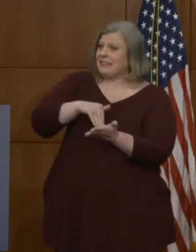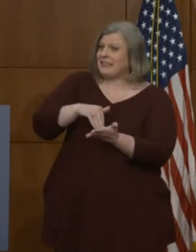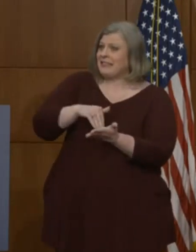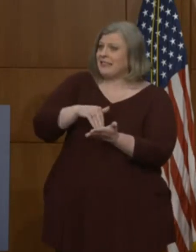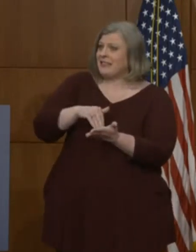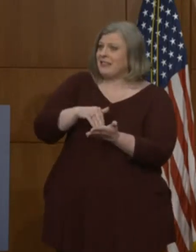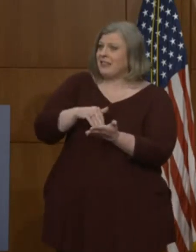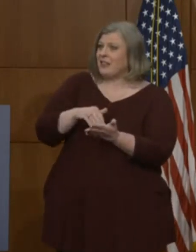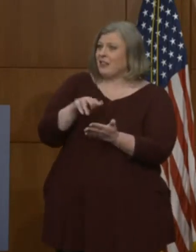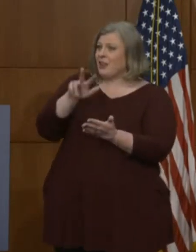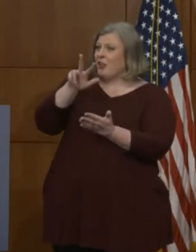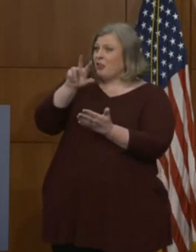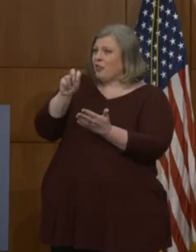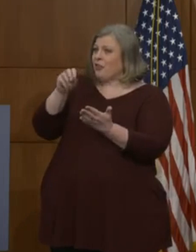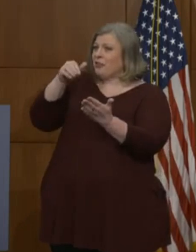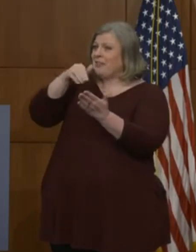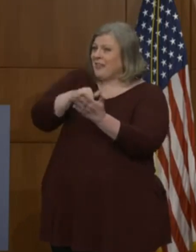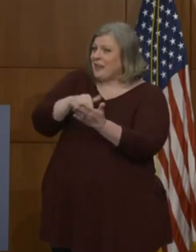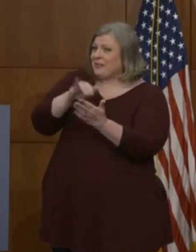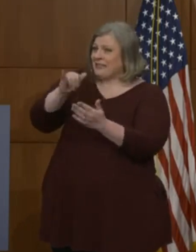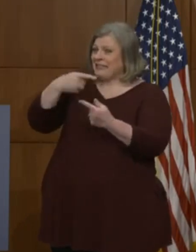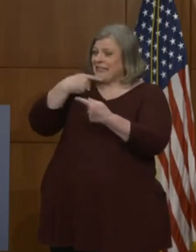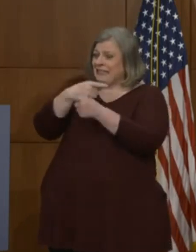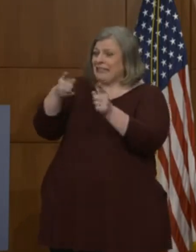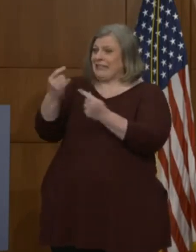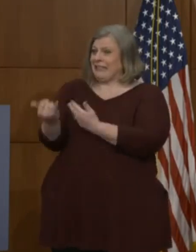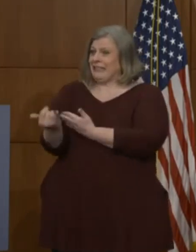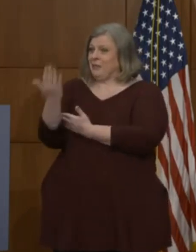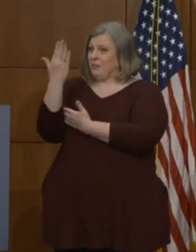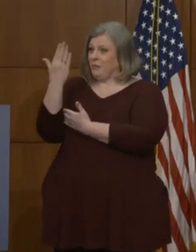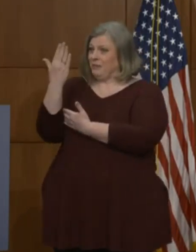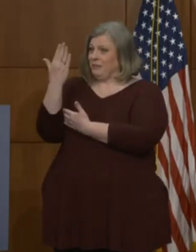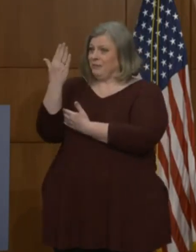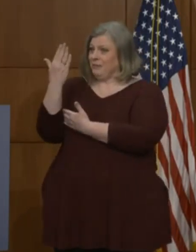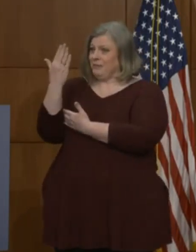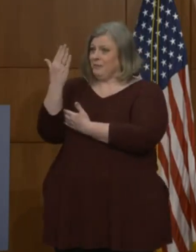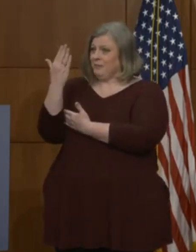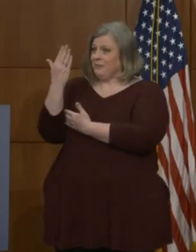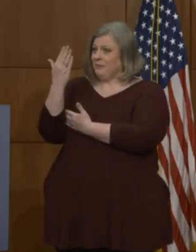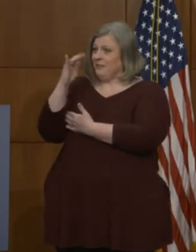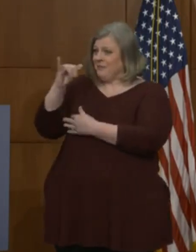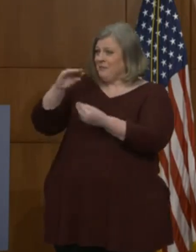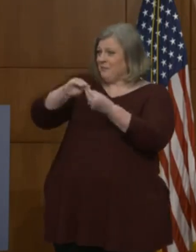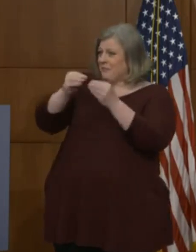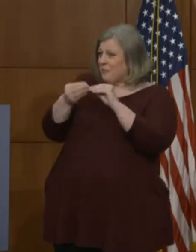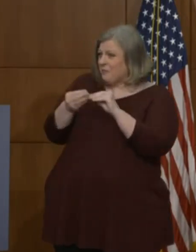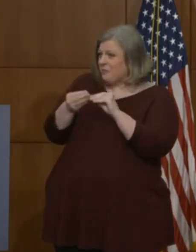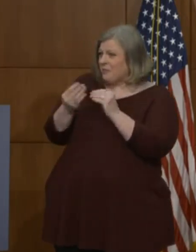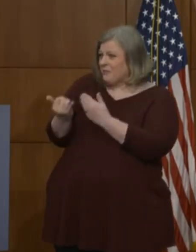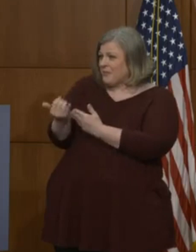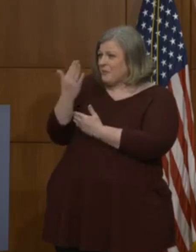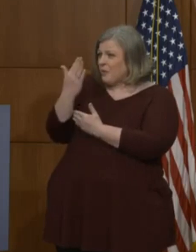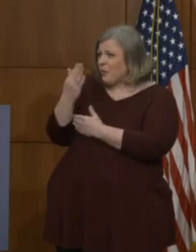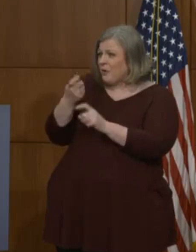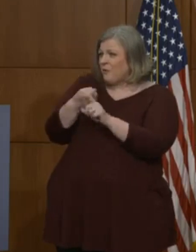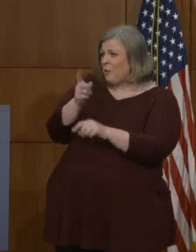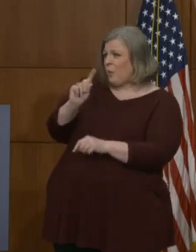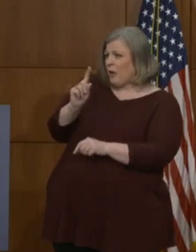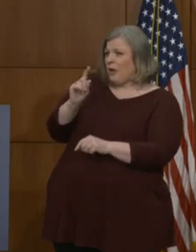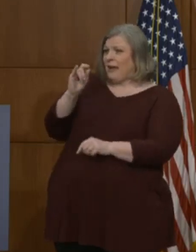MENTIONED THE VOLUNTEERS AGAIN GOVERNOR UP WHERE THIRTY GOVERNOR UP WHERE THIRTY THOUSAND NUMBER THEY GOT PUT THOUSAND NUMBER THEY GOT PUT OUT THIS MORNING FOR THE OUT THIS MORNING FOR THE VOLUNTEERS NEEDED TO COME FROM VOLUNTEERS NEEDED TO COME FROM AND THEN ALSO IF THOSE PEOPLE